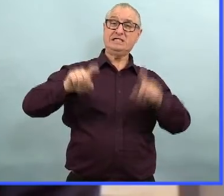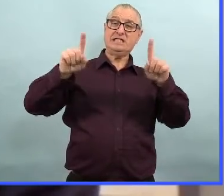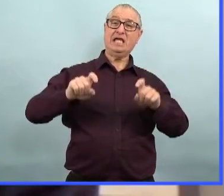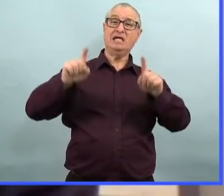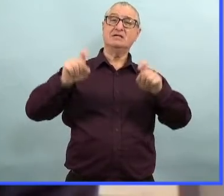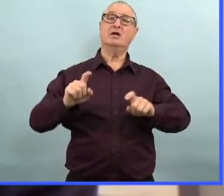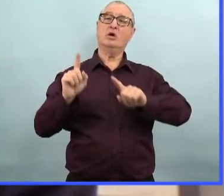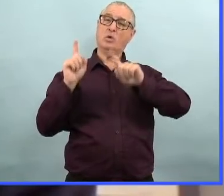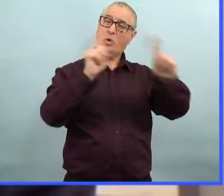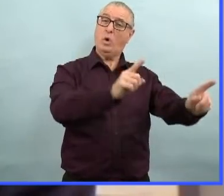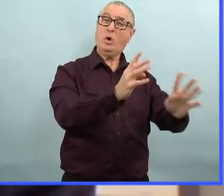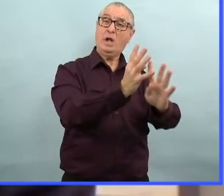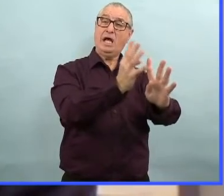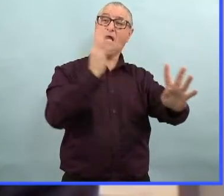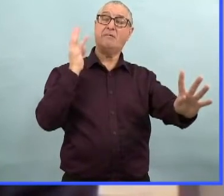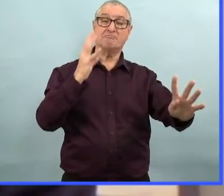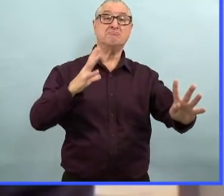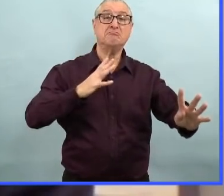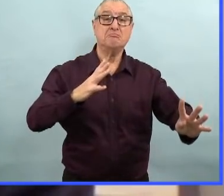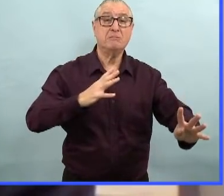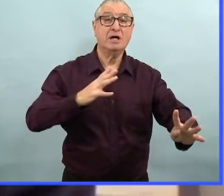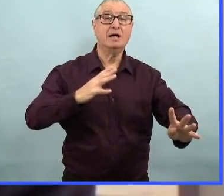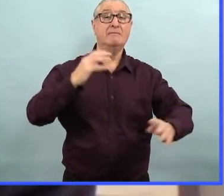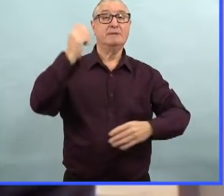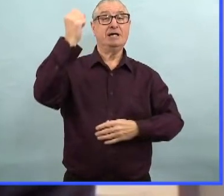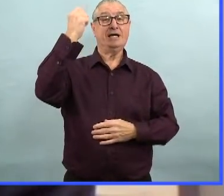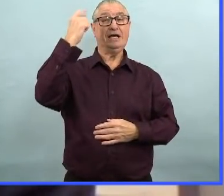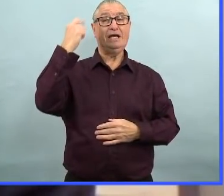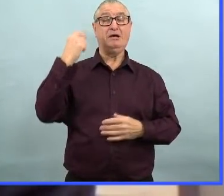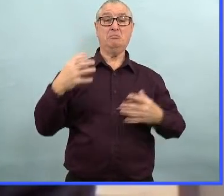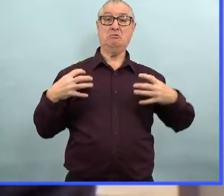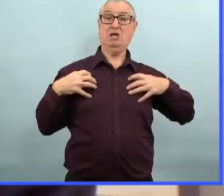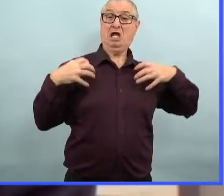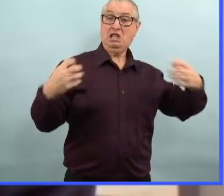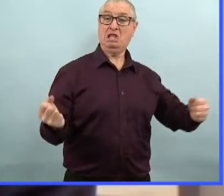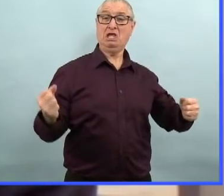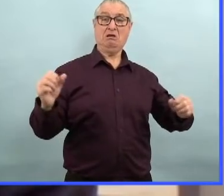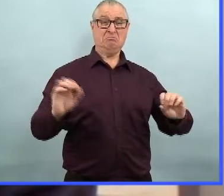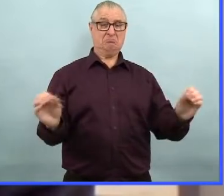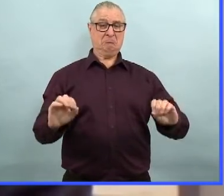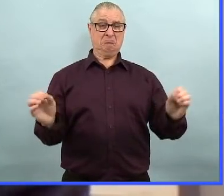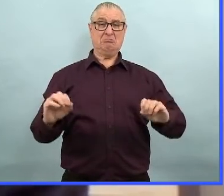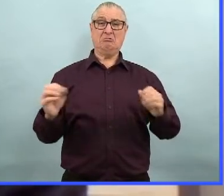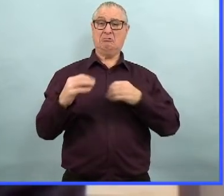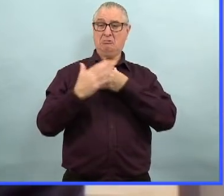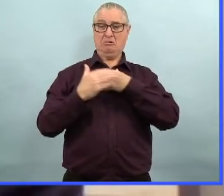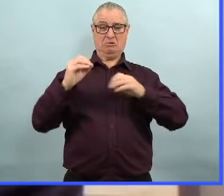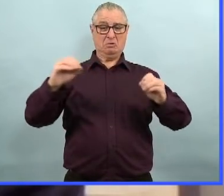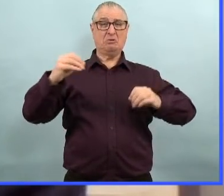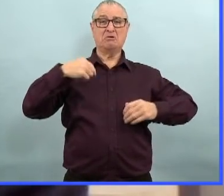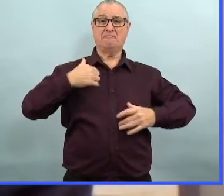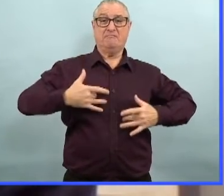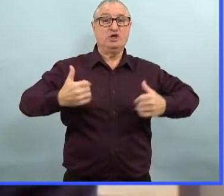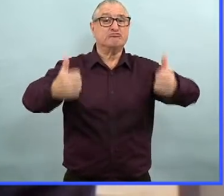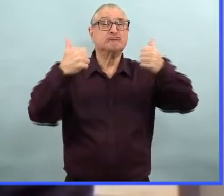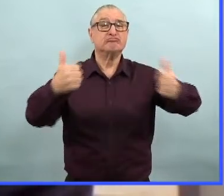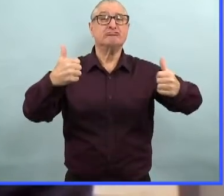to need to be at places other than our than our test sites we've talked about before if you're